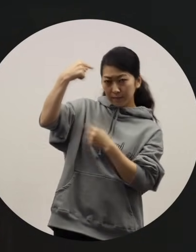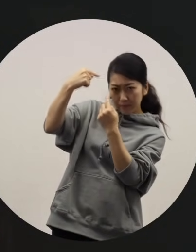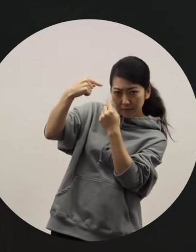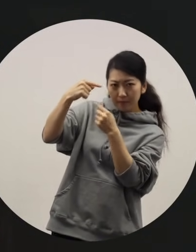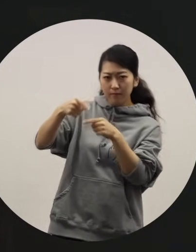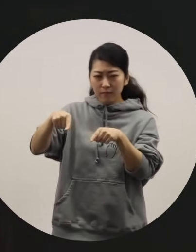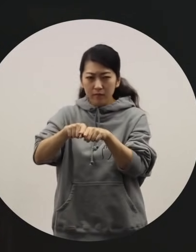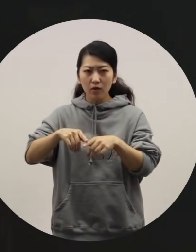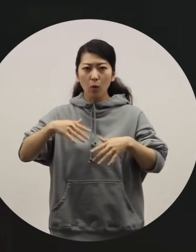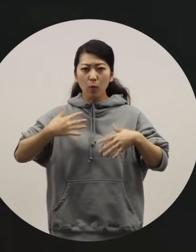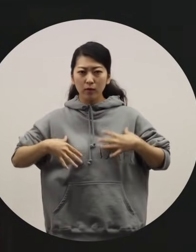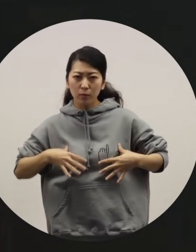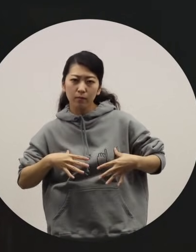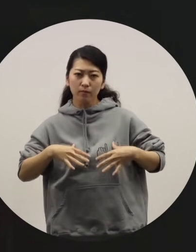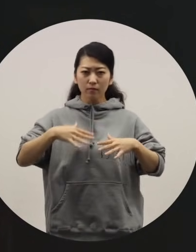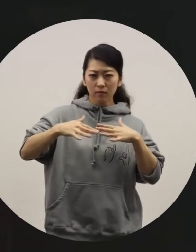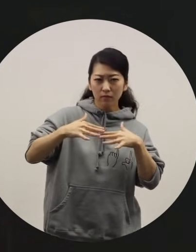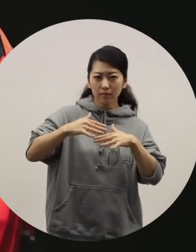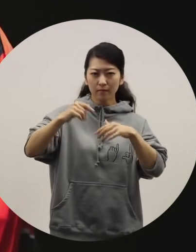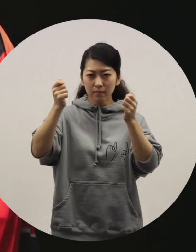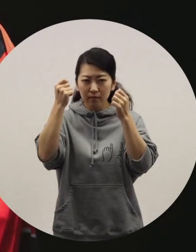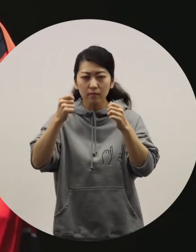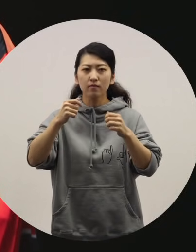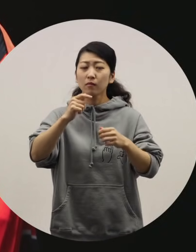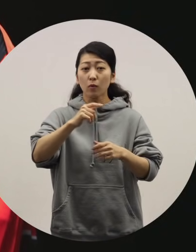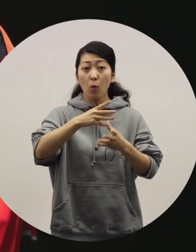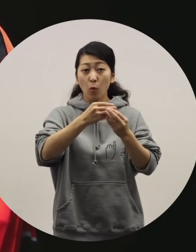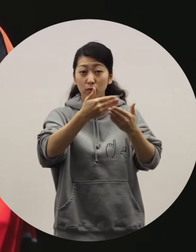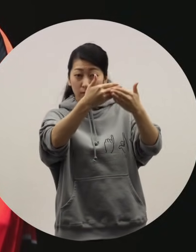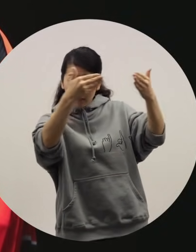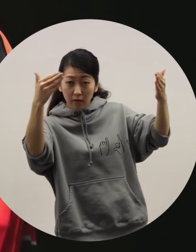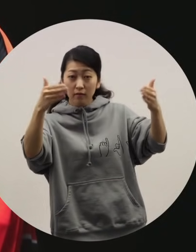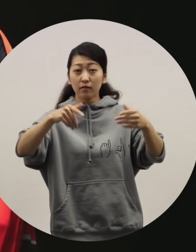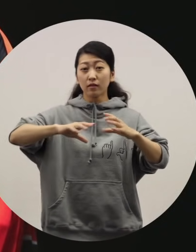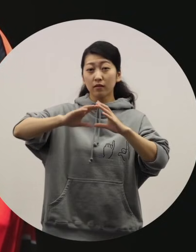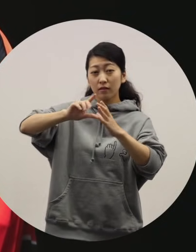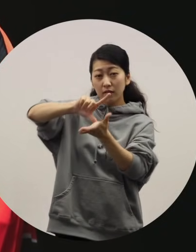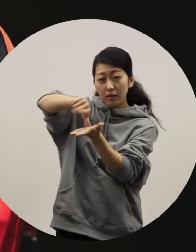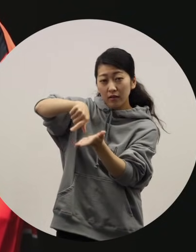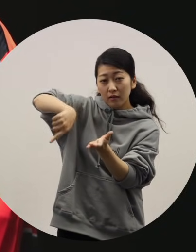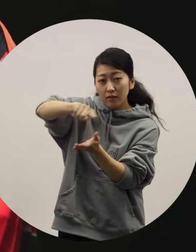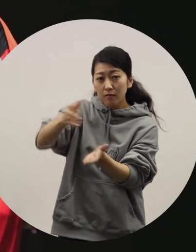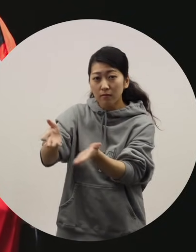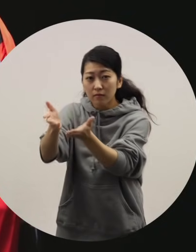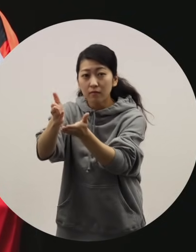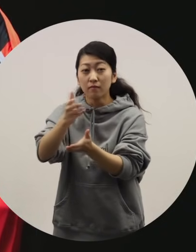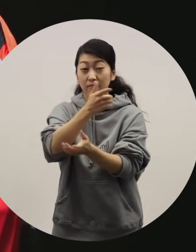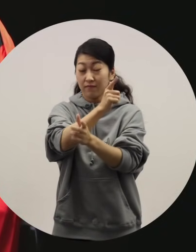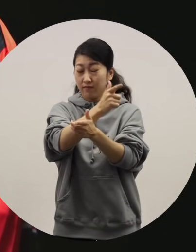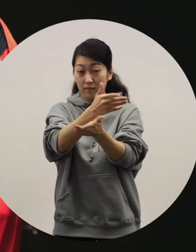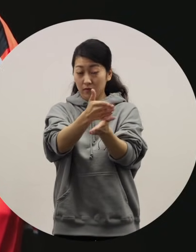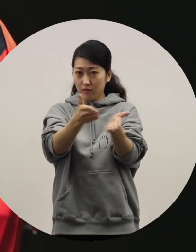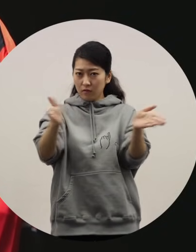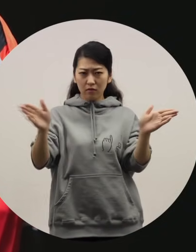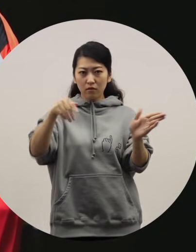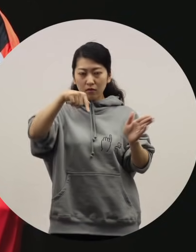event planner and creative director with his mentor Kansai Yamamoto. He has been engaged in a variety of projects connected to international outreach